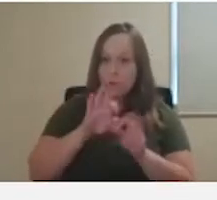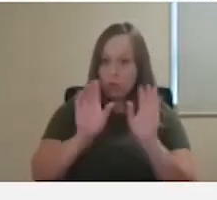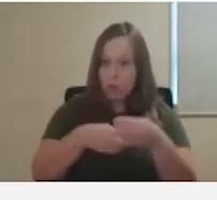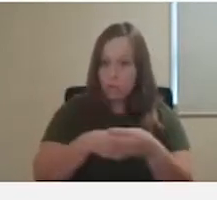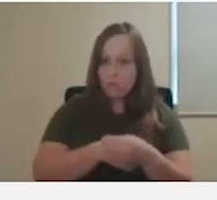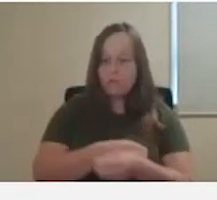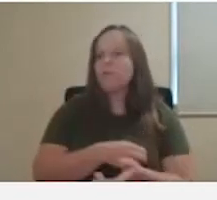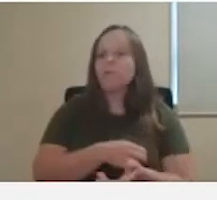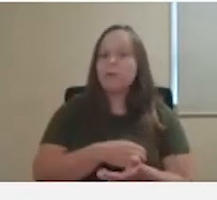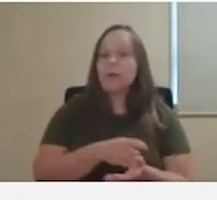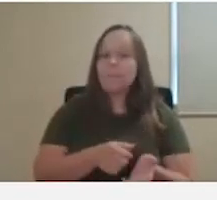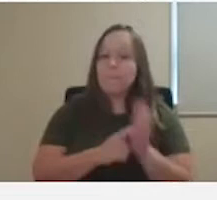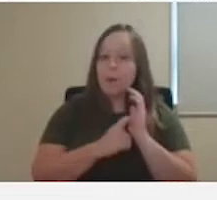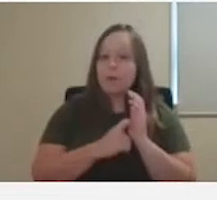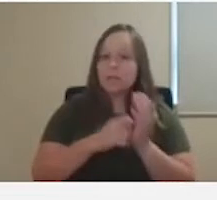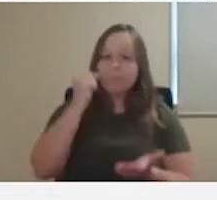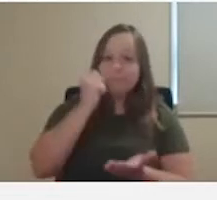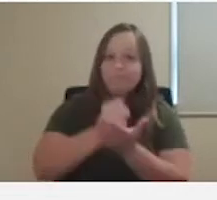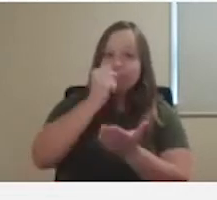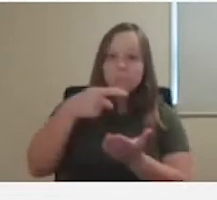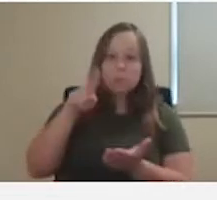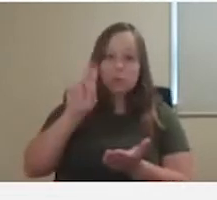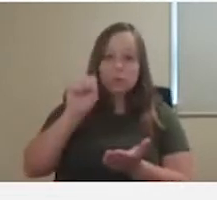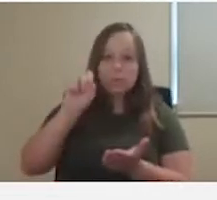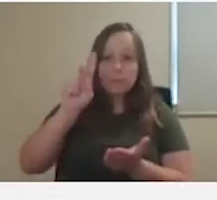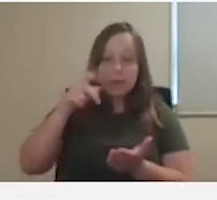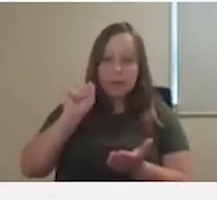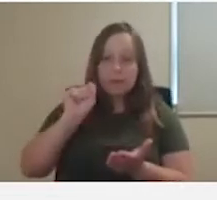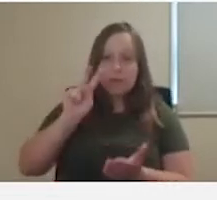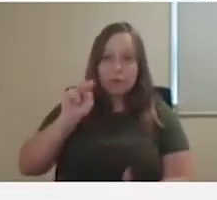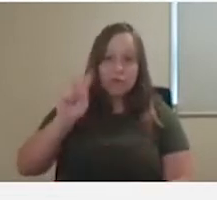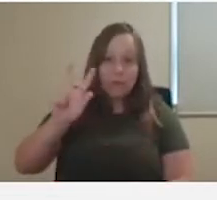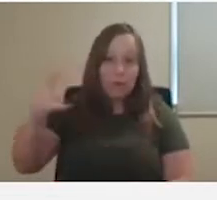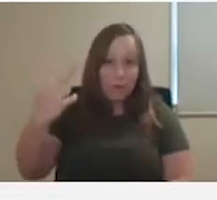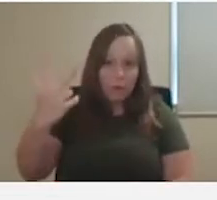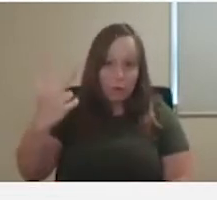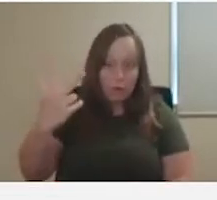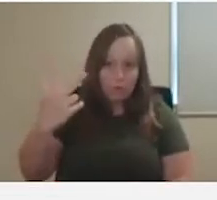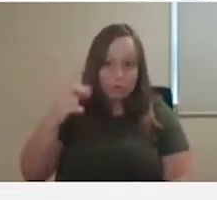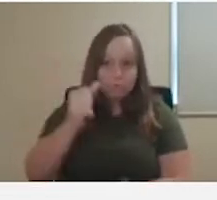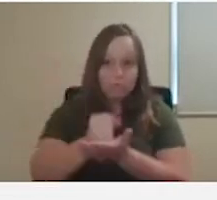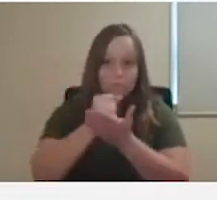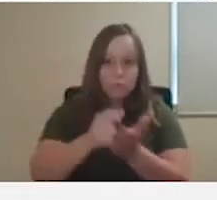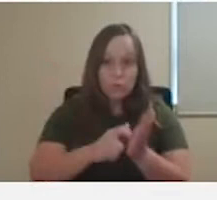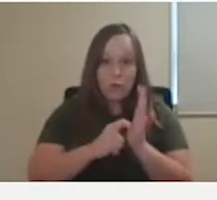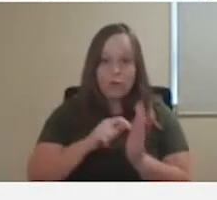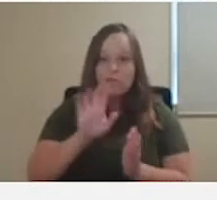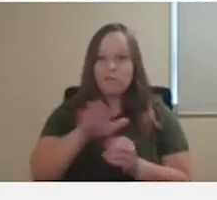and it must be postmarked by November 3. The County Board of Elections Office